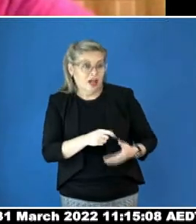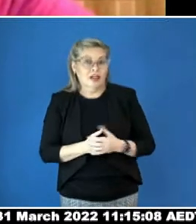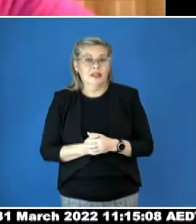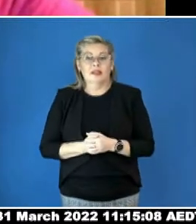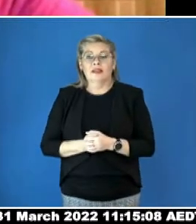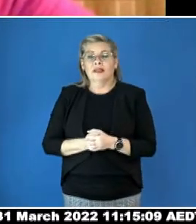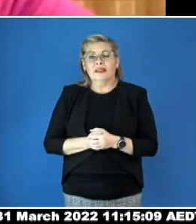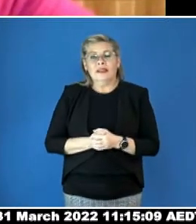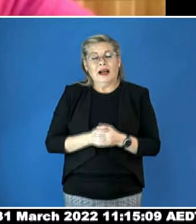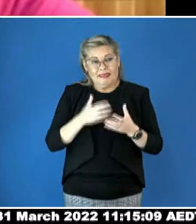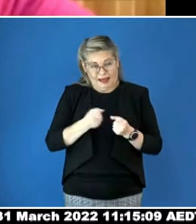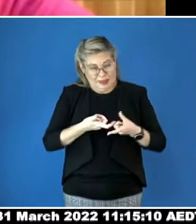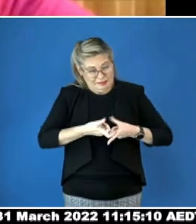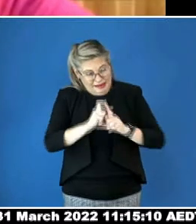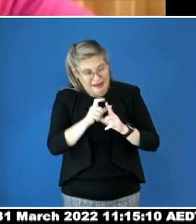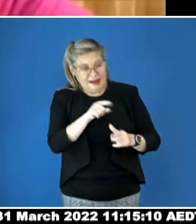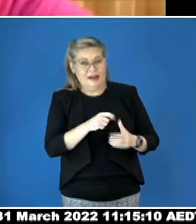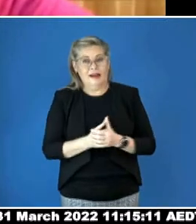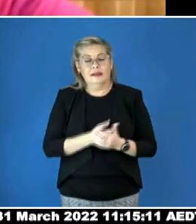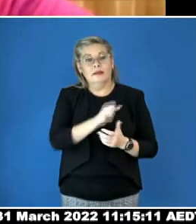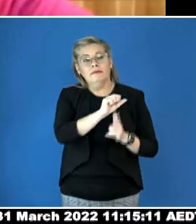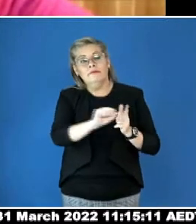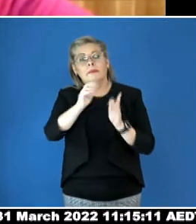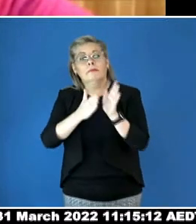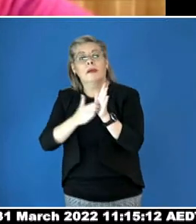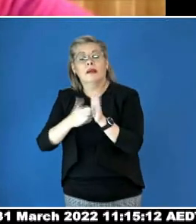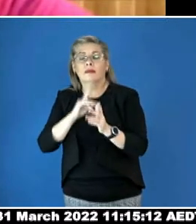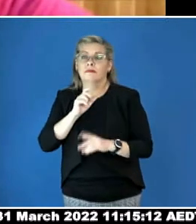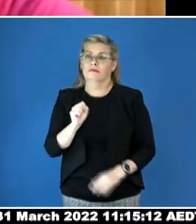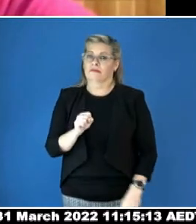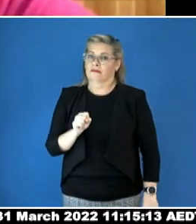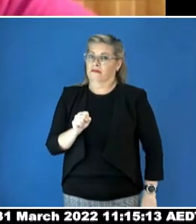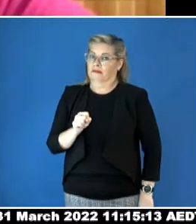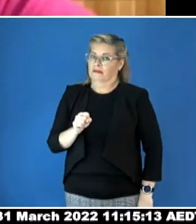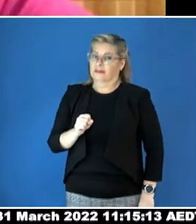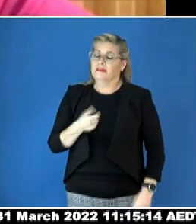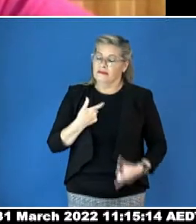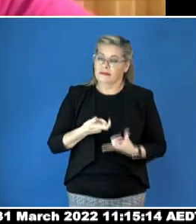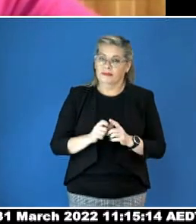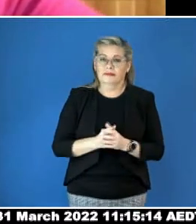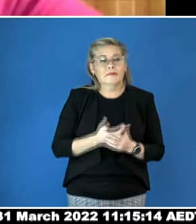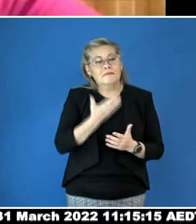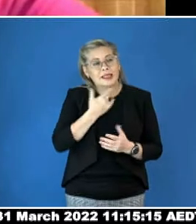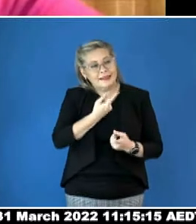to September 2018. Is that right? NIKY'S MUM: Yes. So can I ask you a little bit about your daughter.